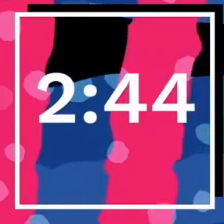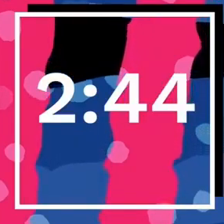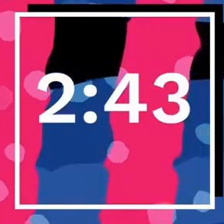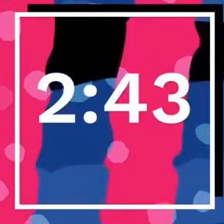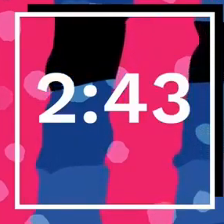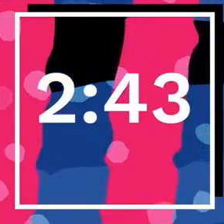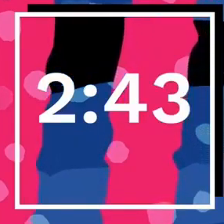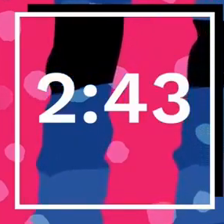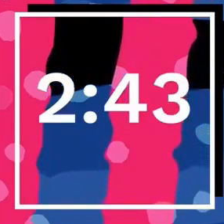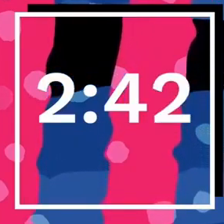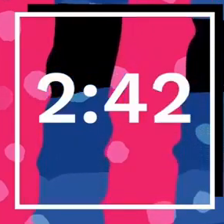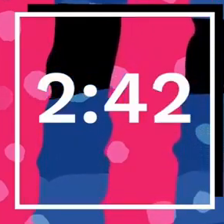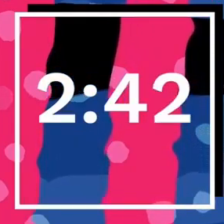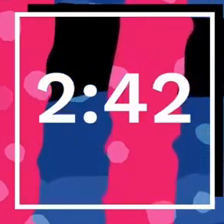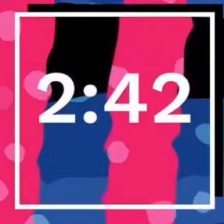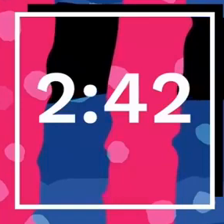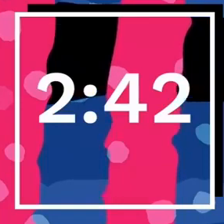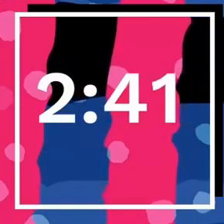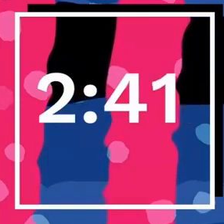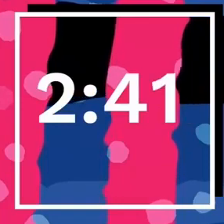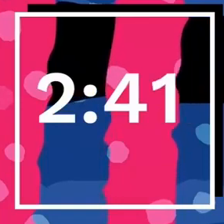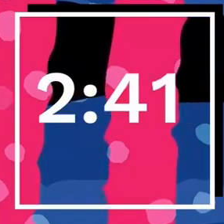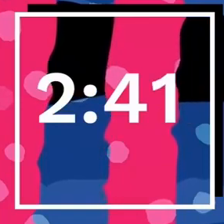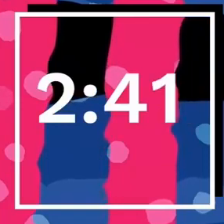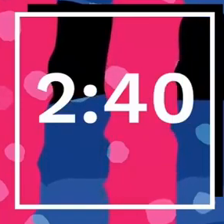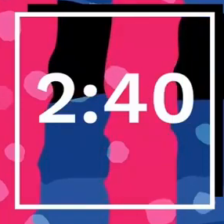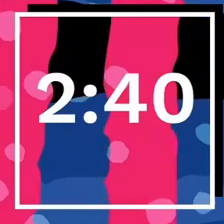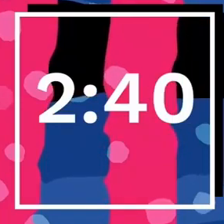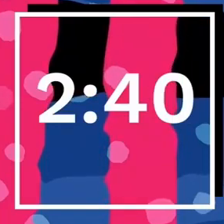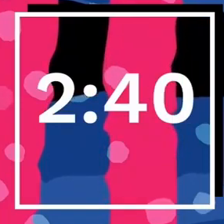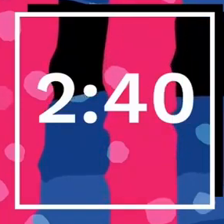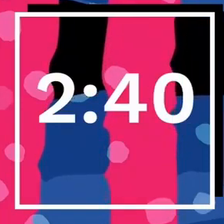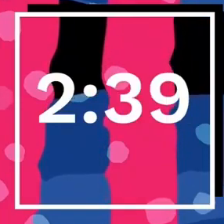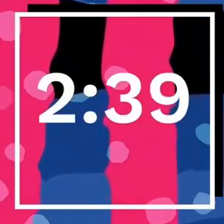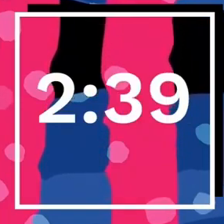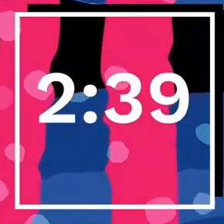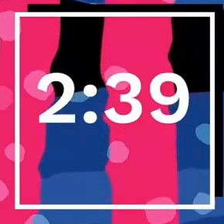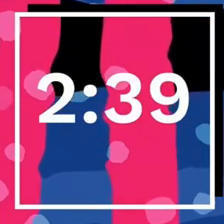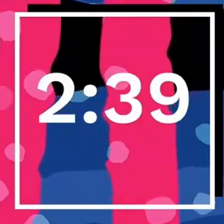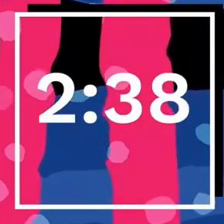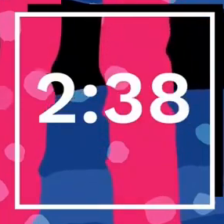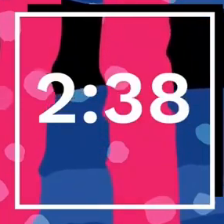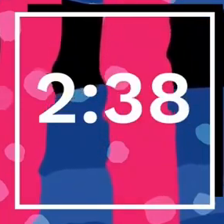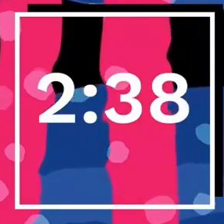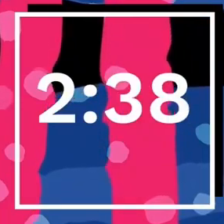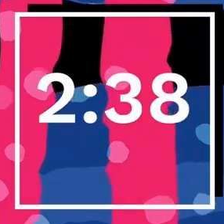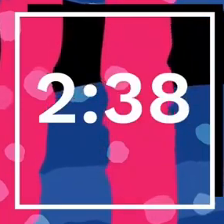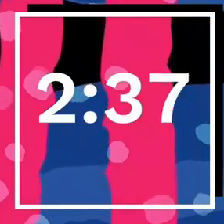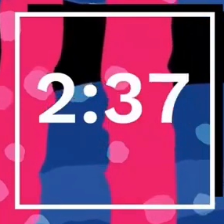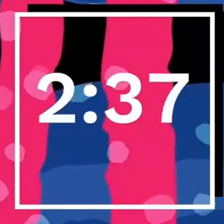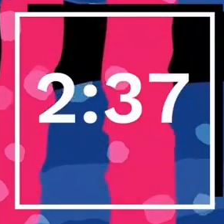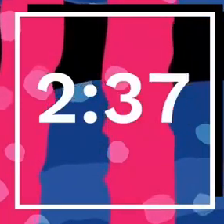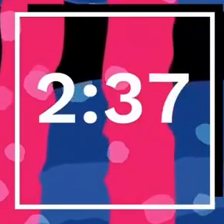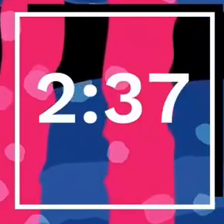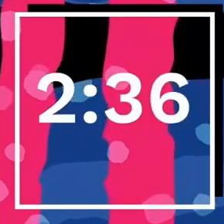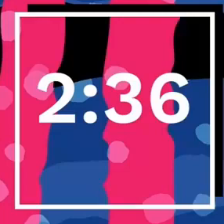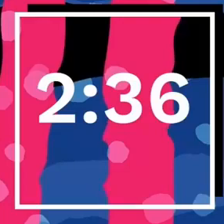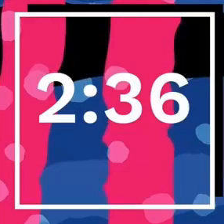MONEY. IF YOU HAVE CHILDREN UNDER THE AGE OF 17 YOU CAN TAKE